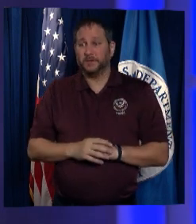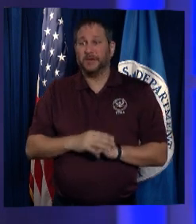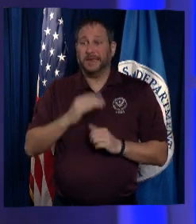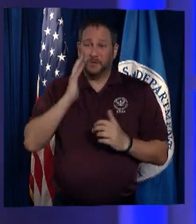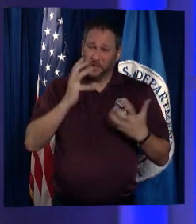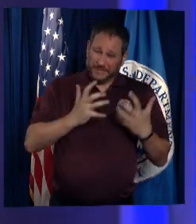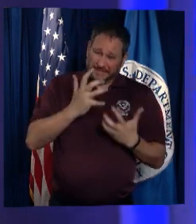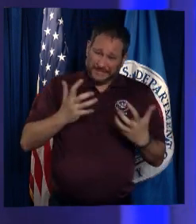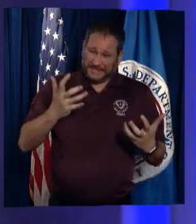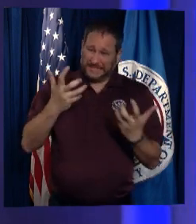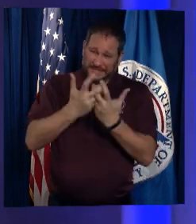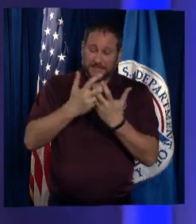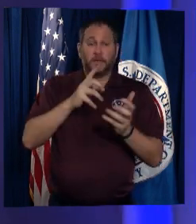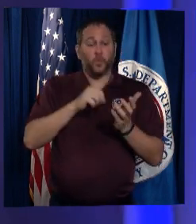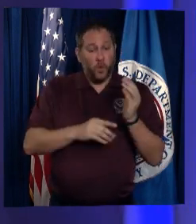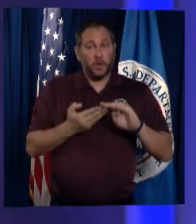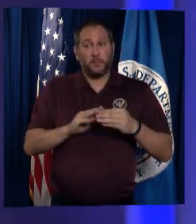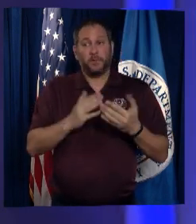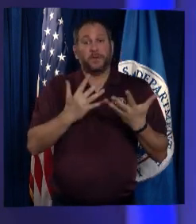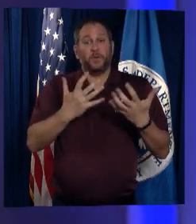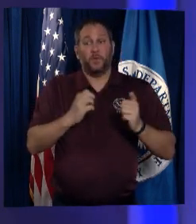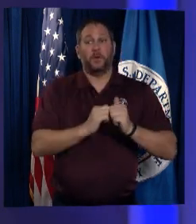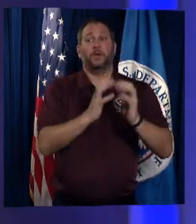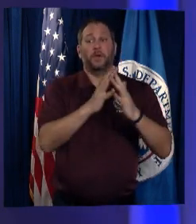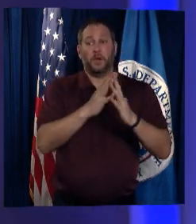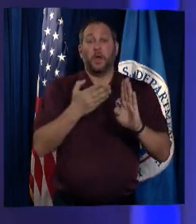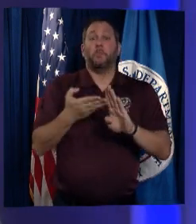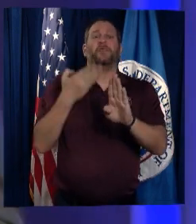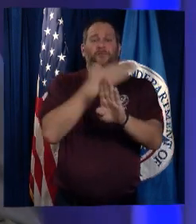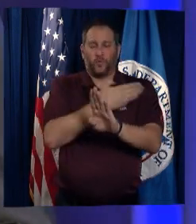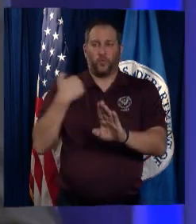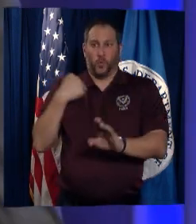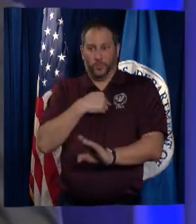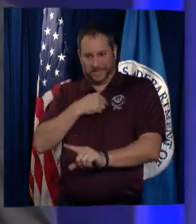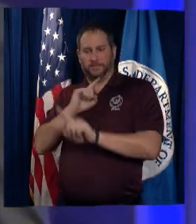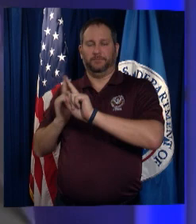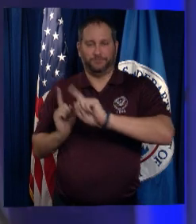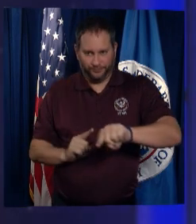when you understand the four universal laws of communities. First, there is no